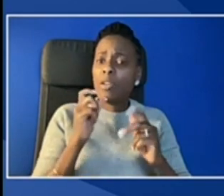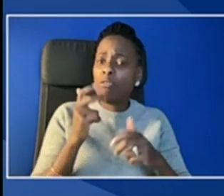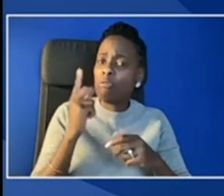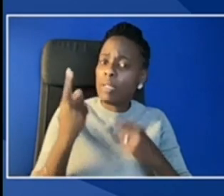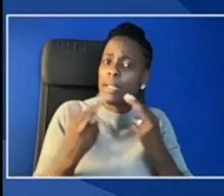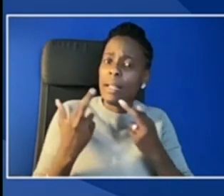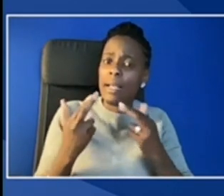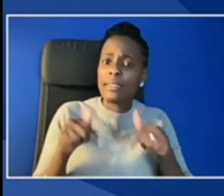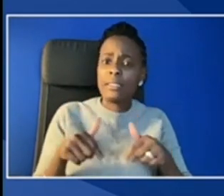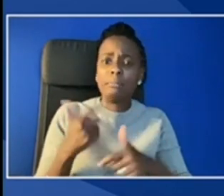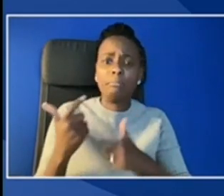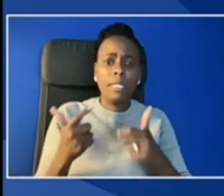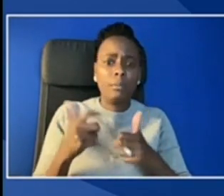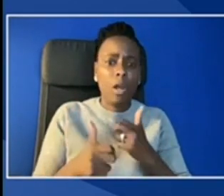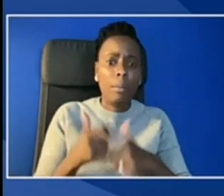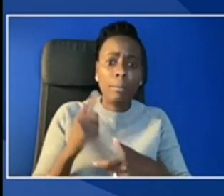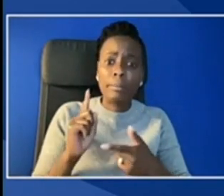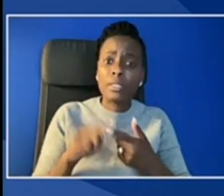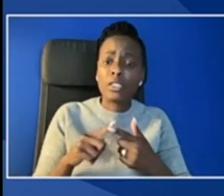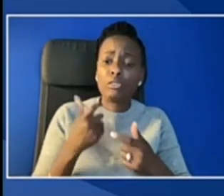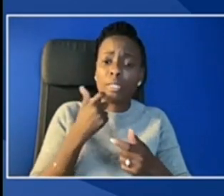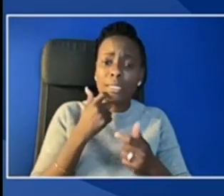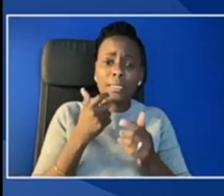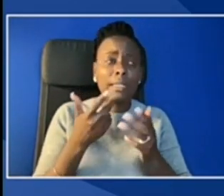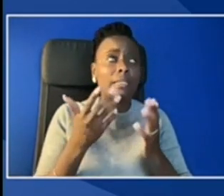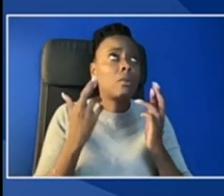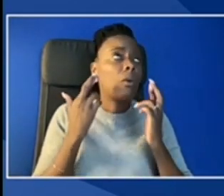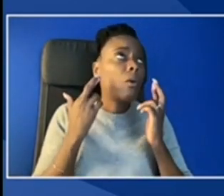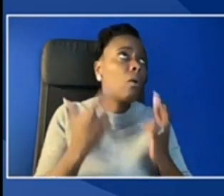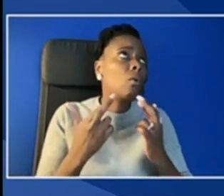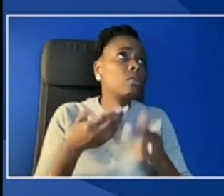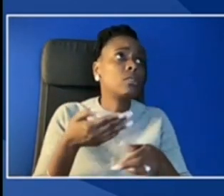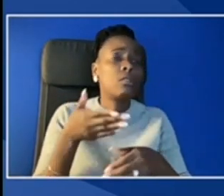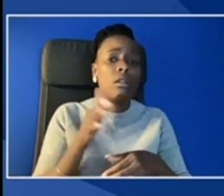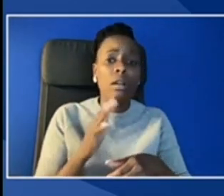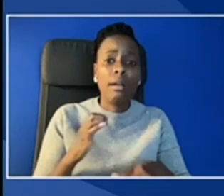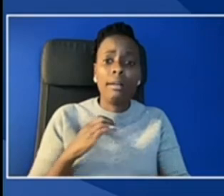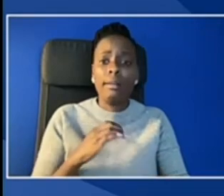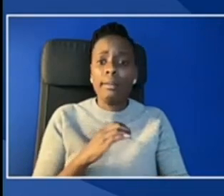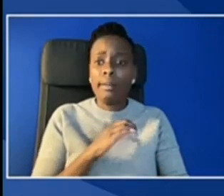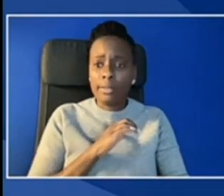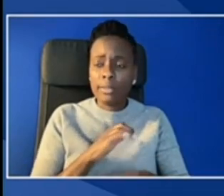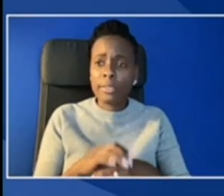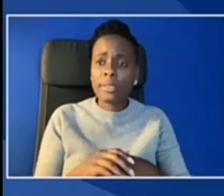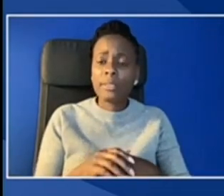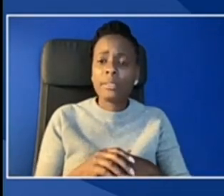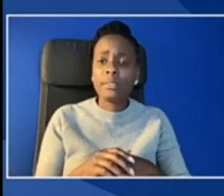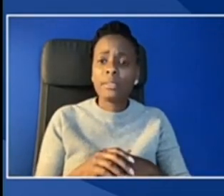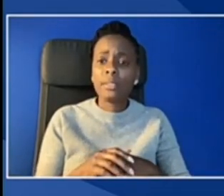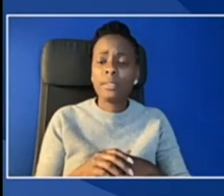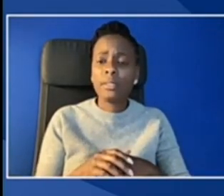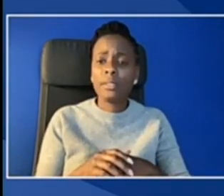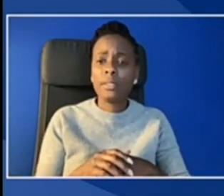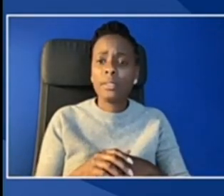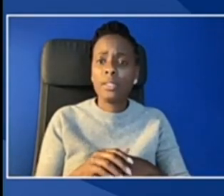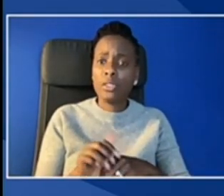So I just hope to God that Congress make some kind of effort to get some kind of